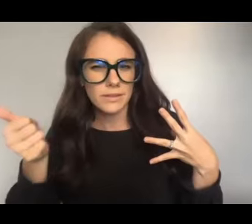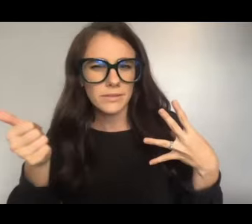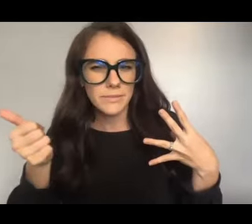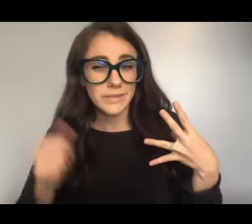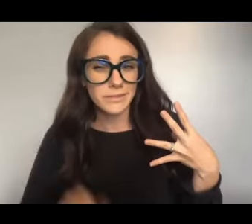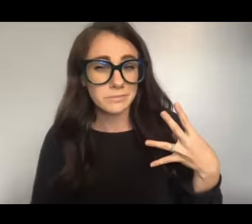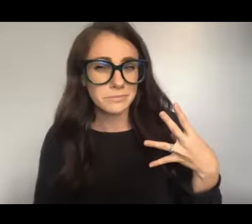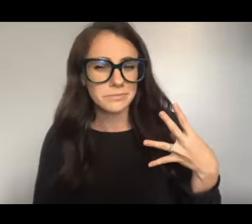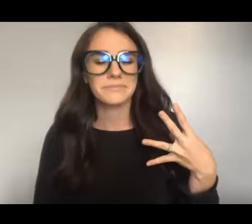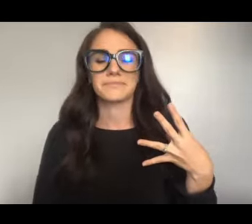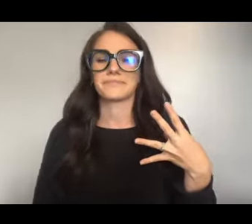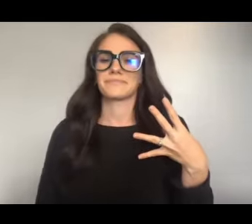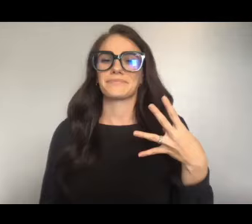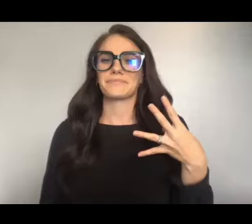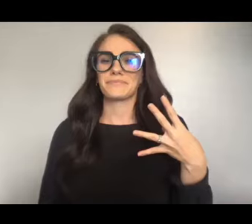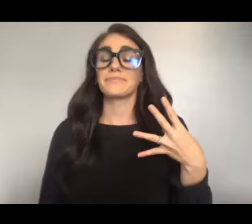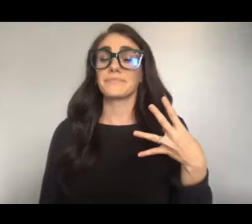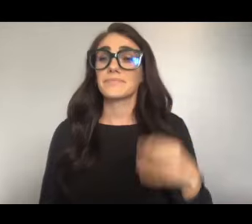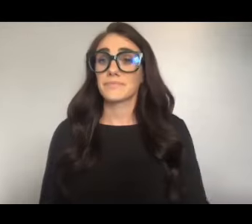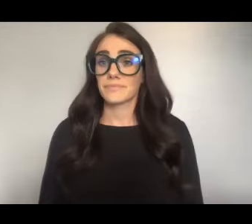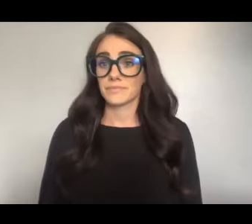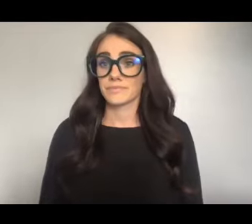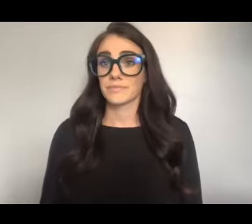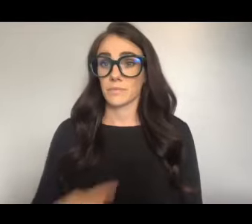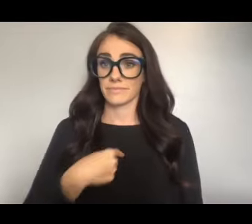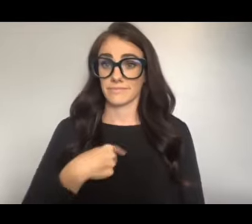(which is the best place to be).